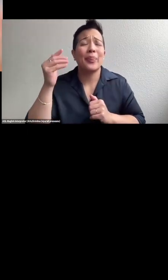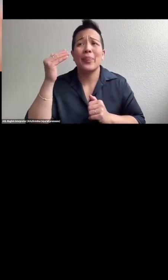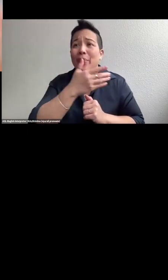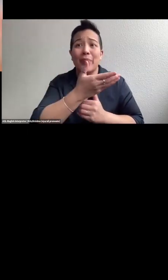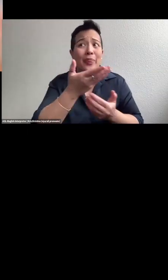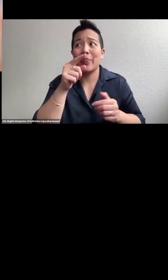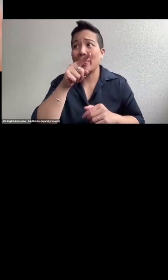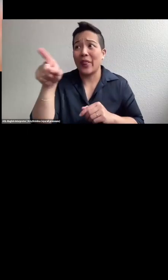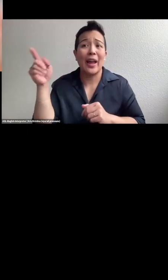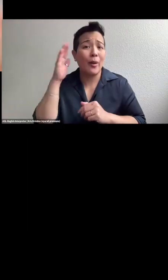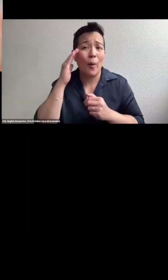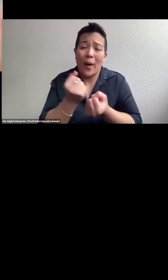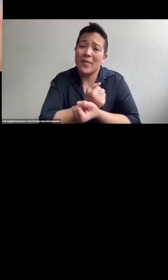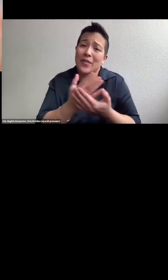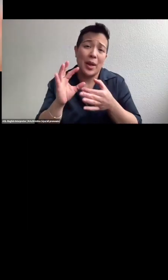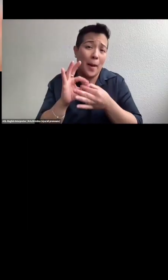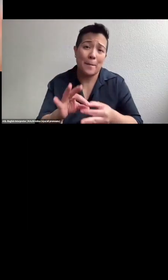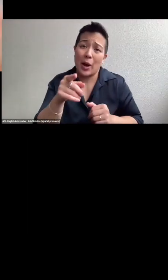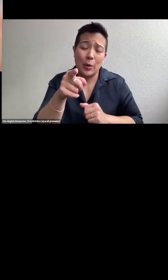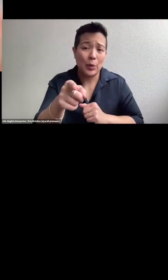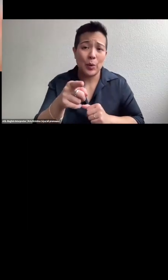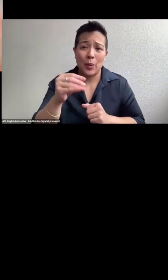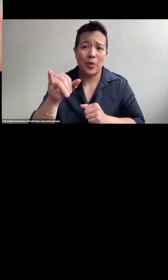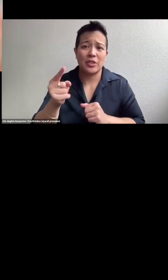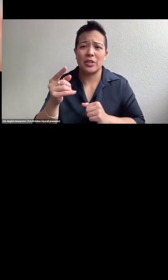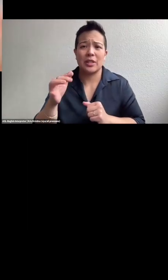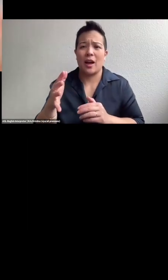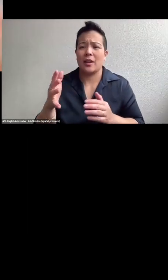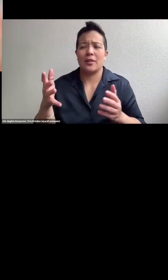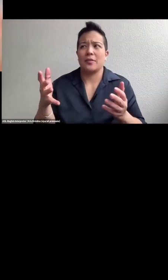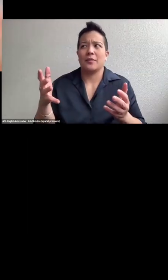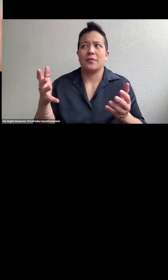everything about you, and that's just kind of,